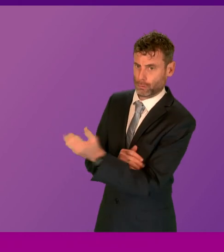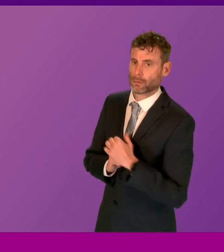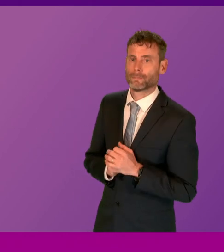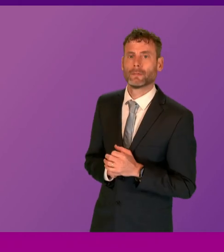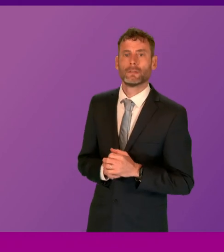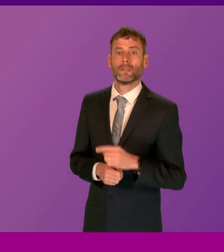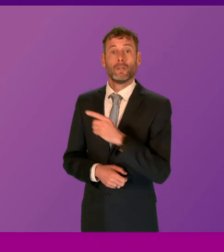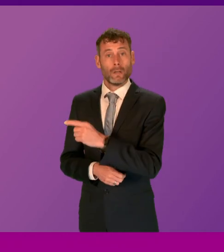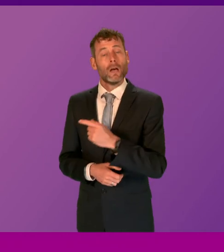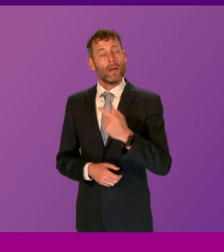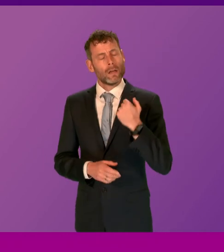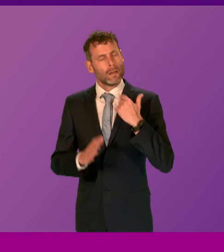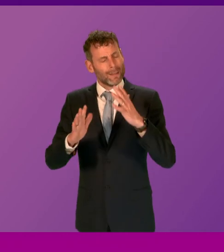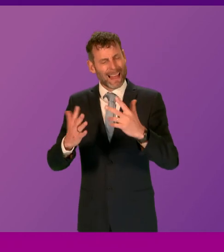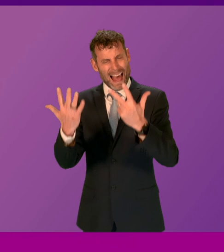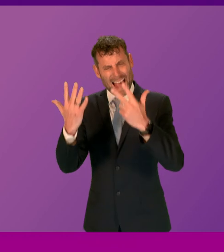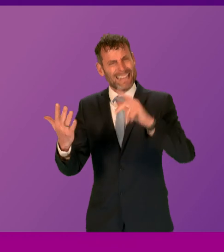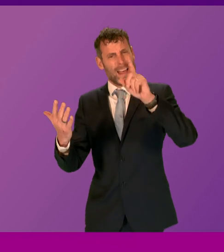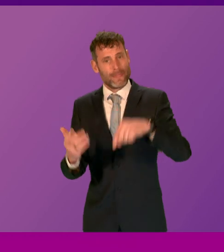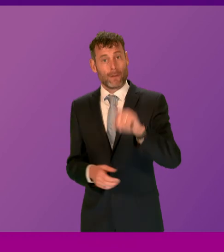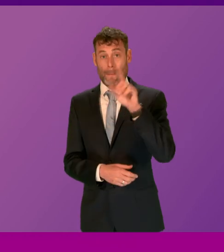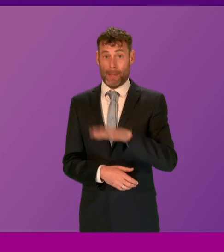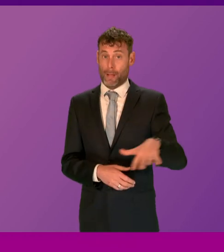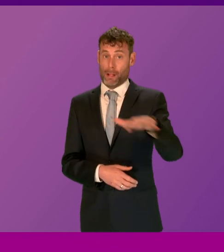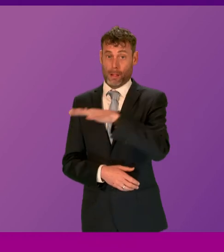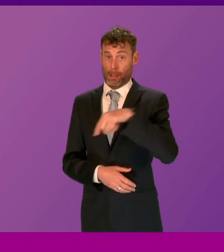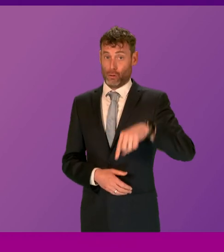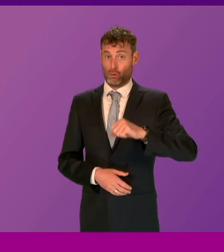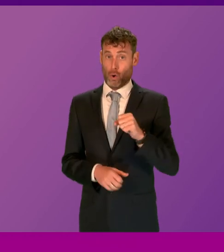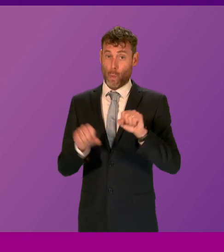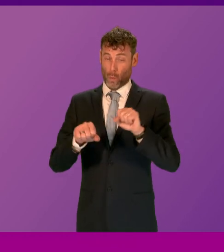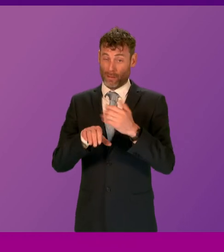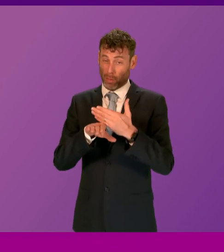I was saying that the 8,000 people in Scotland who have been waiting more than two years